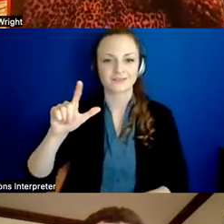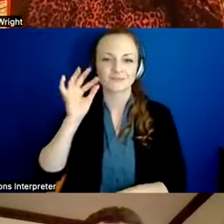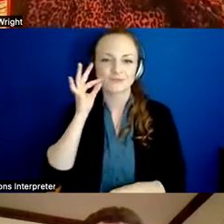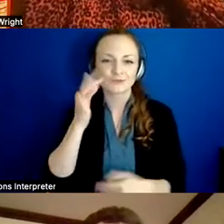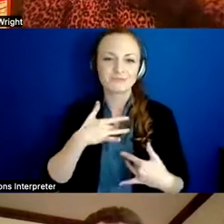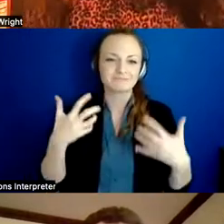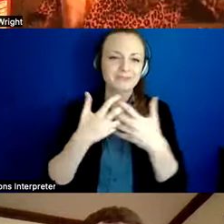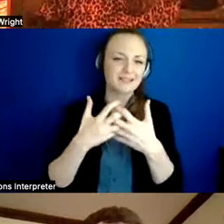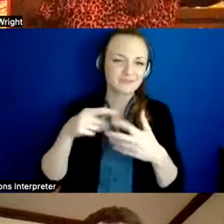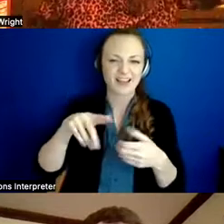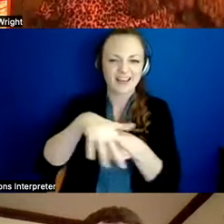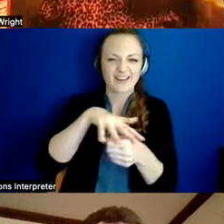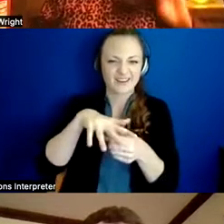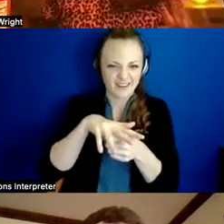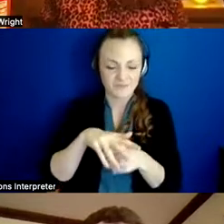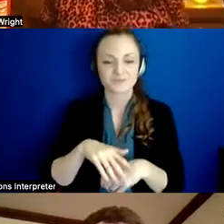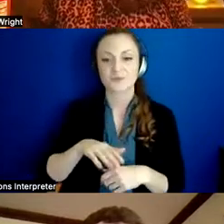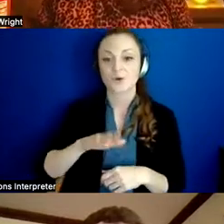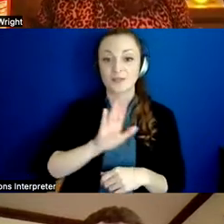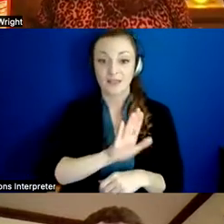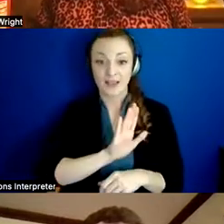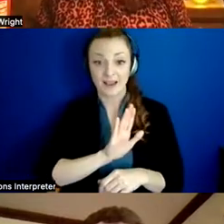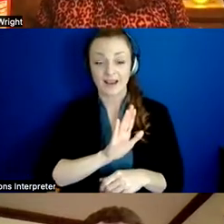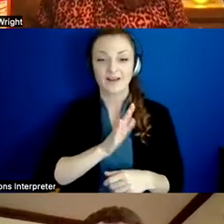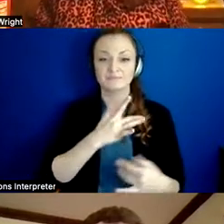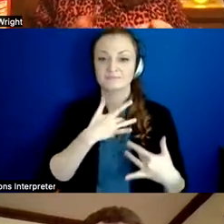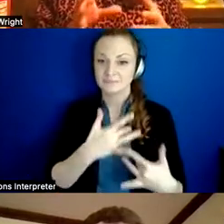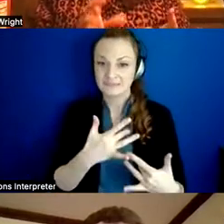19:37:32 So they're heroicet so far to crooet is usually.